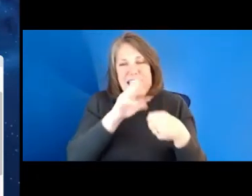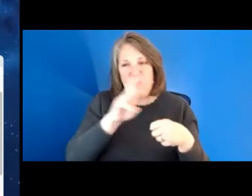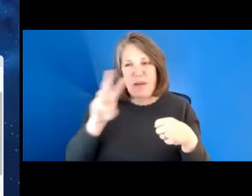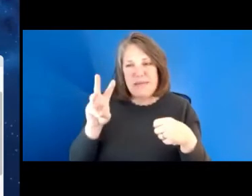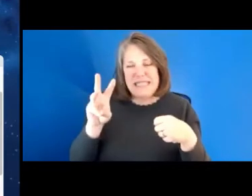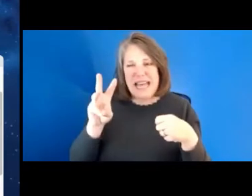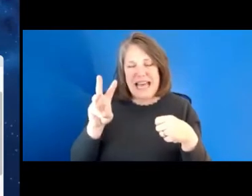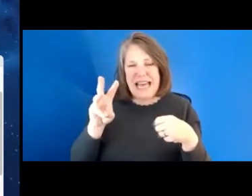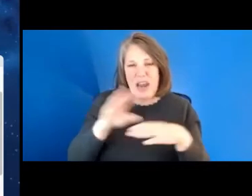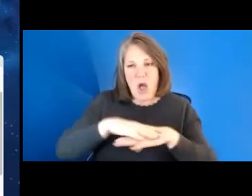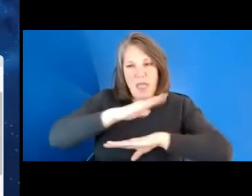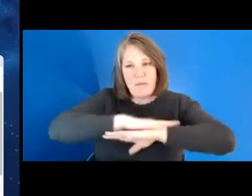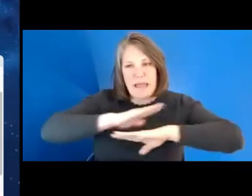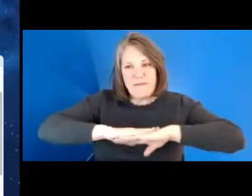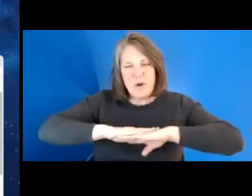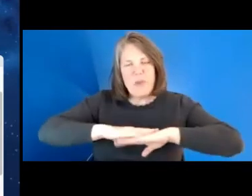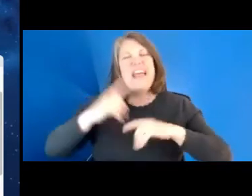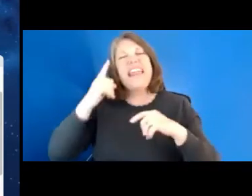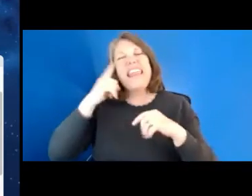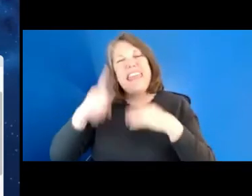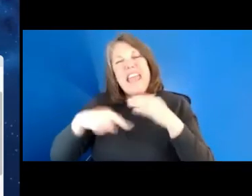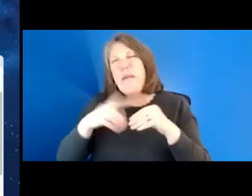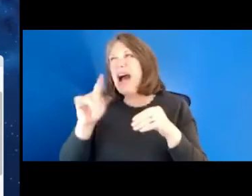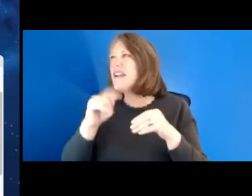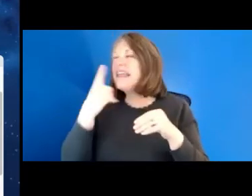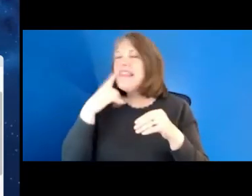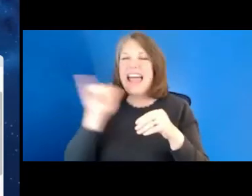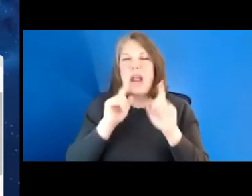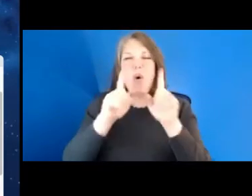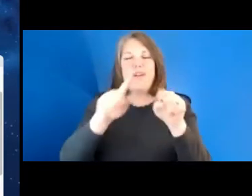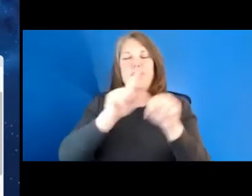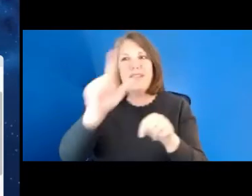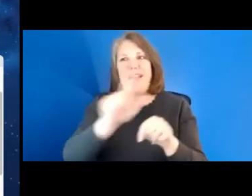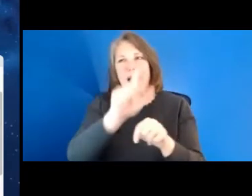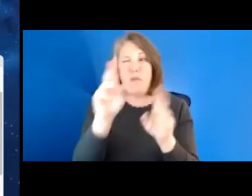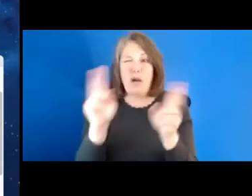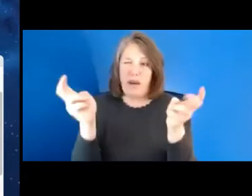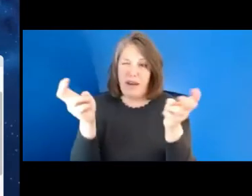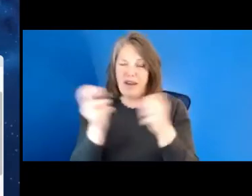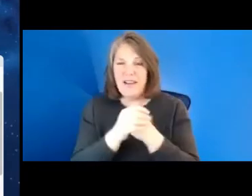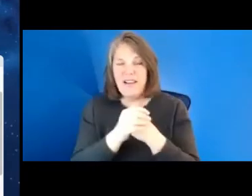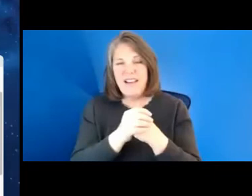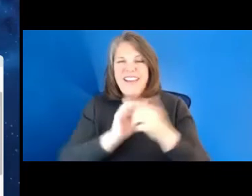on the platform. Just think of it is going to the library. The interaction presentation